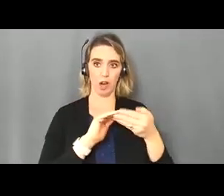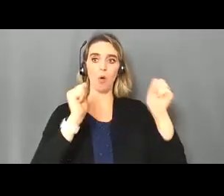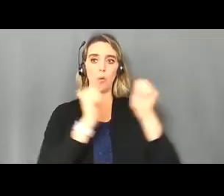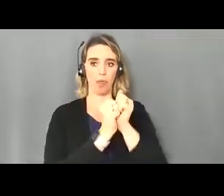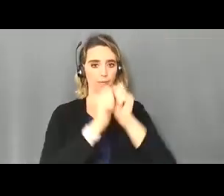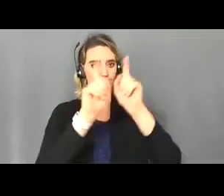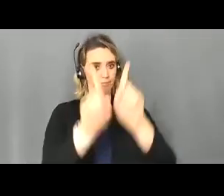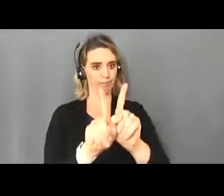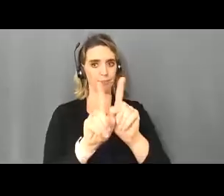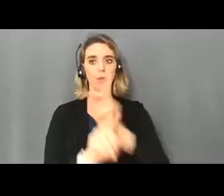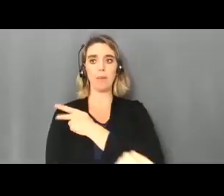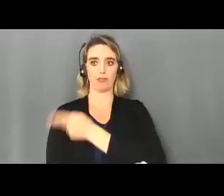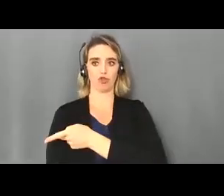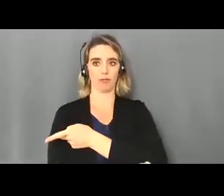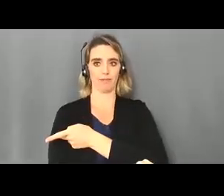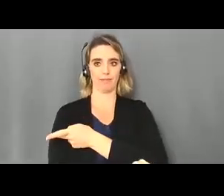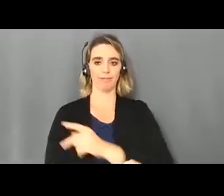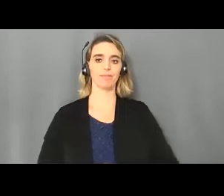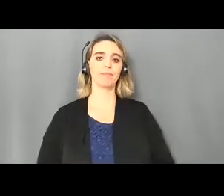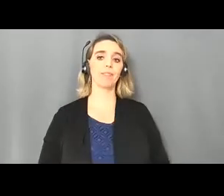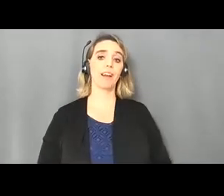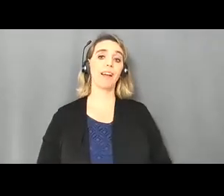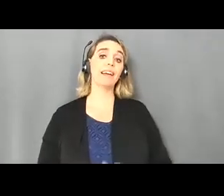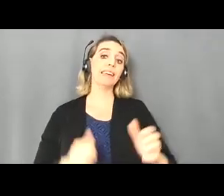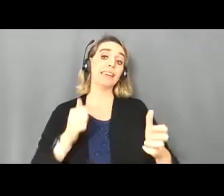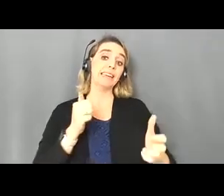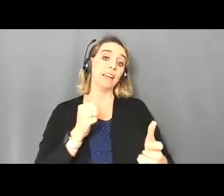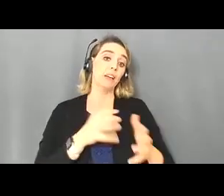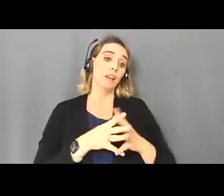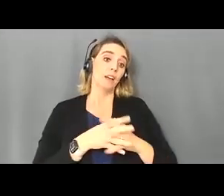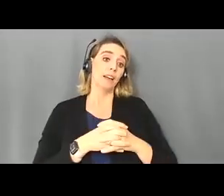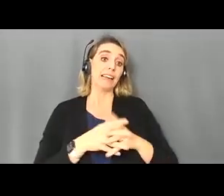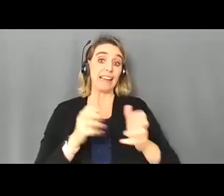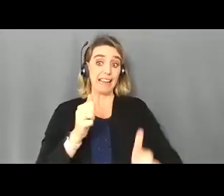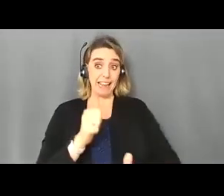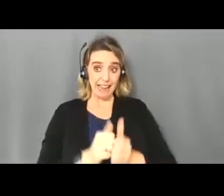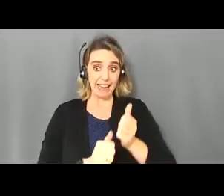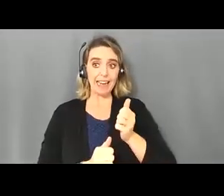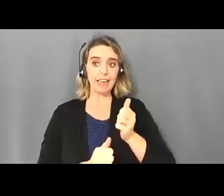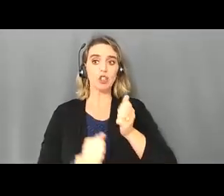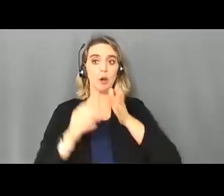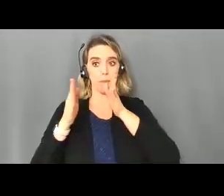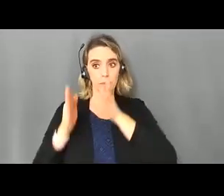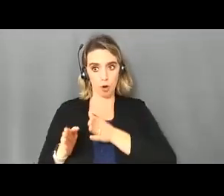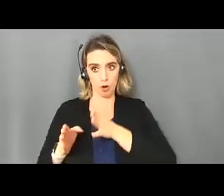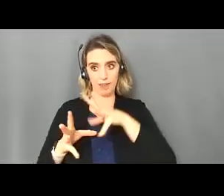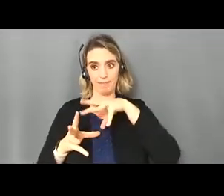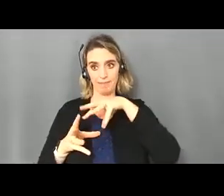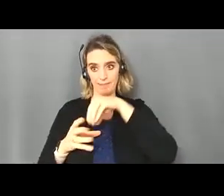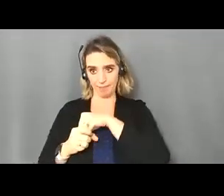And what that means is that each participant that engages with us will have a consistent nurse ally